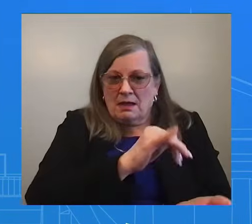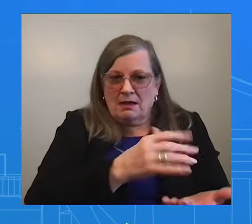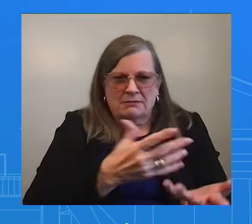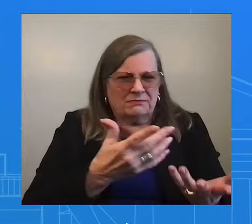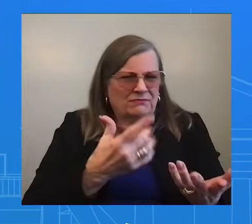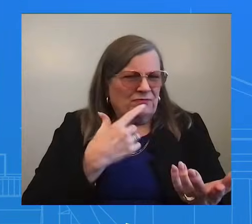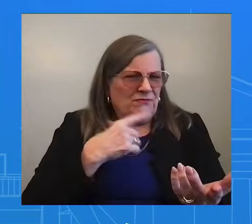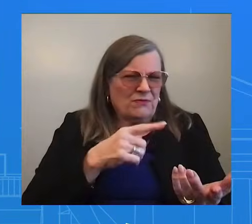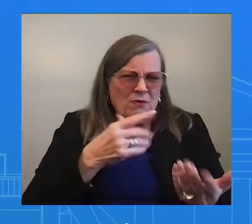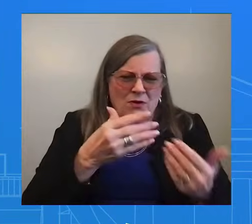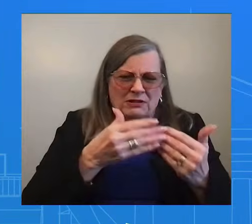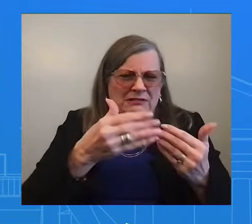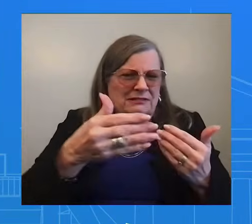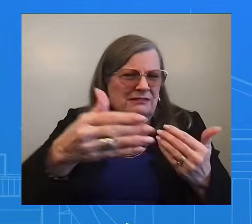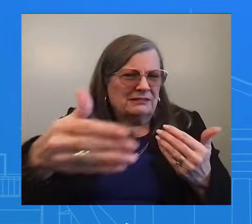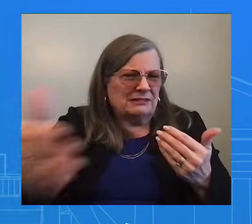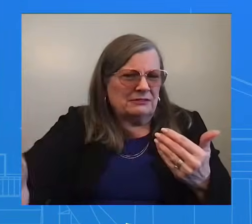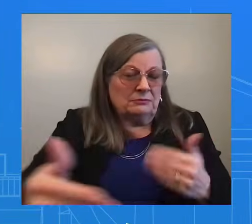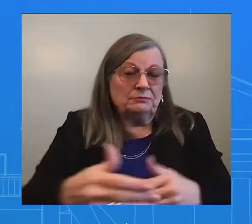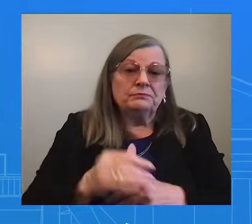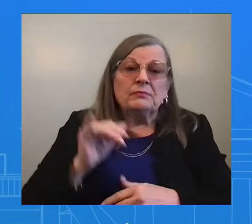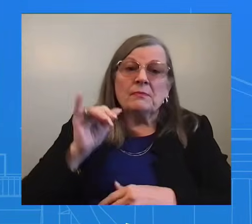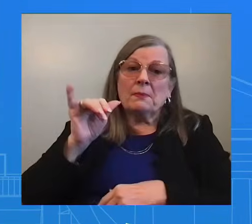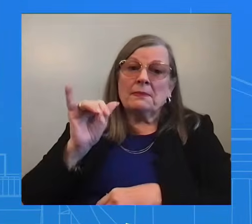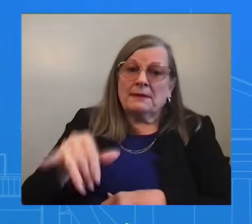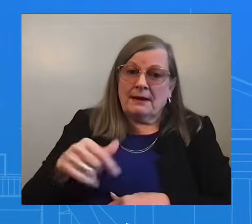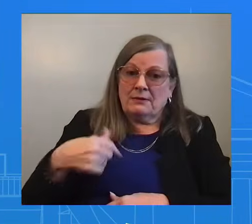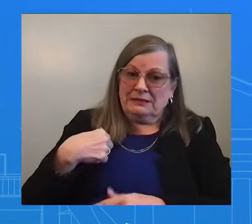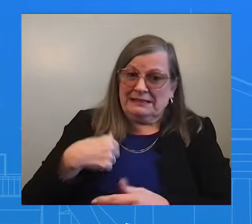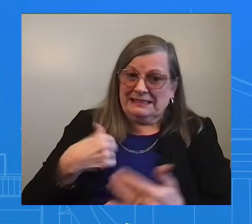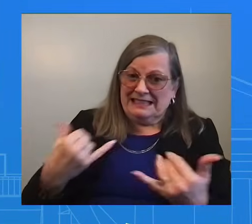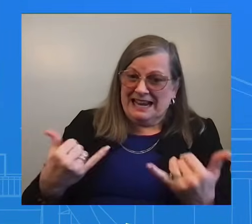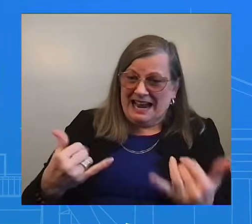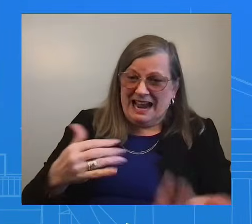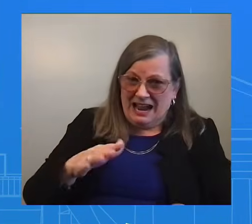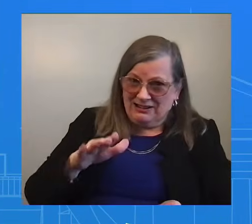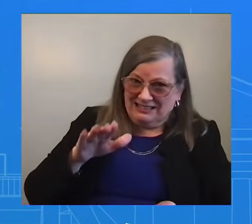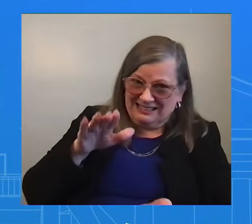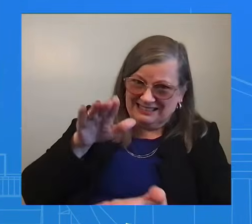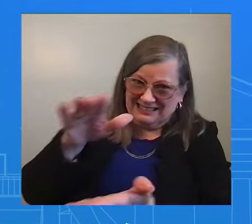that aid that we've announced the last couple of weeks or last couple of months smaller and smaller,